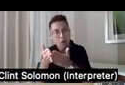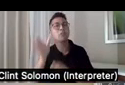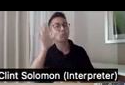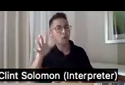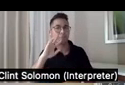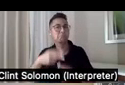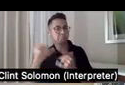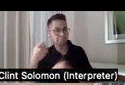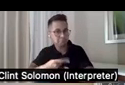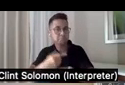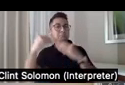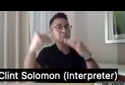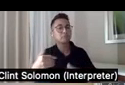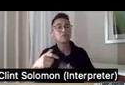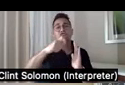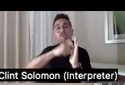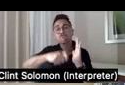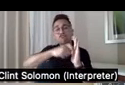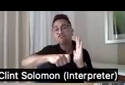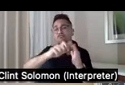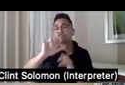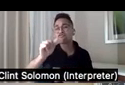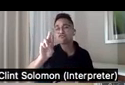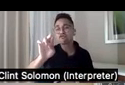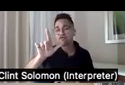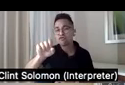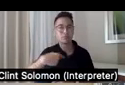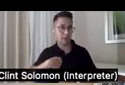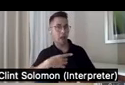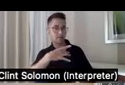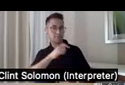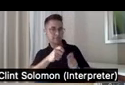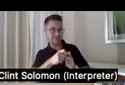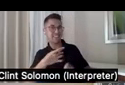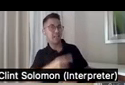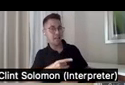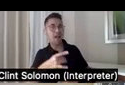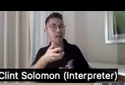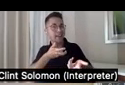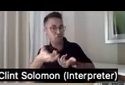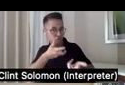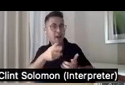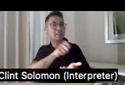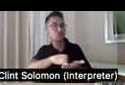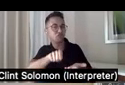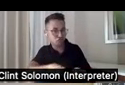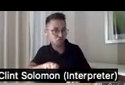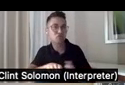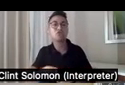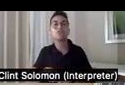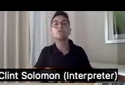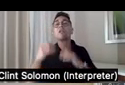journals and i especially like interactive journals for this population and authentic